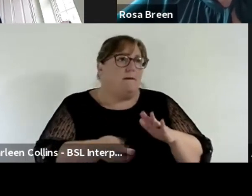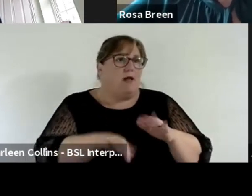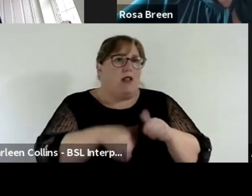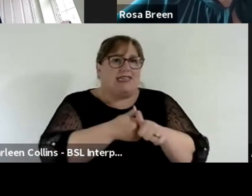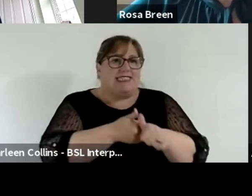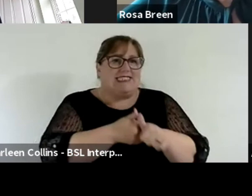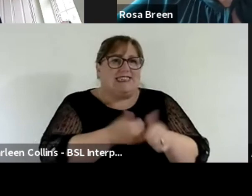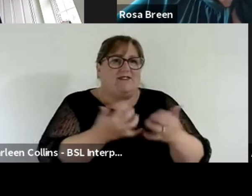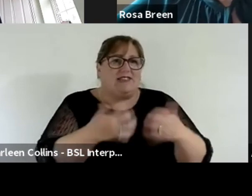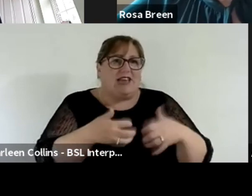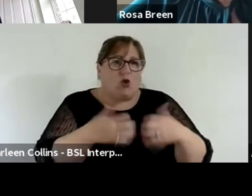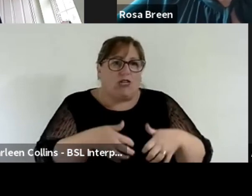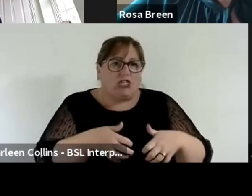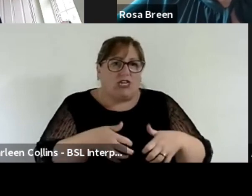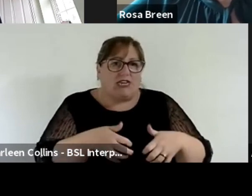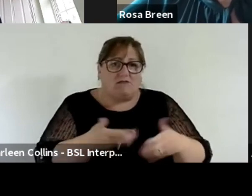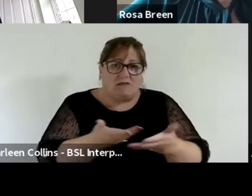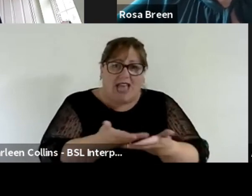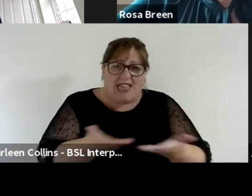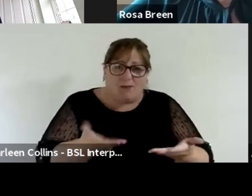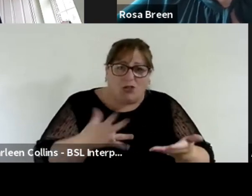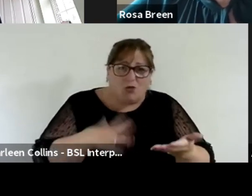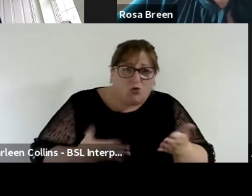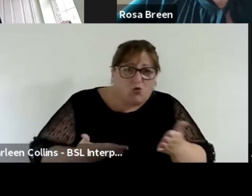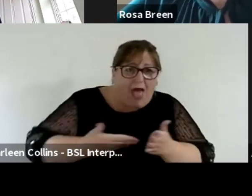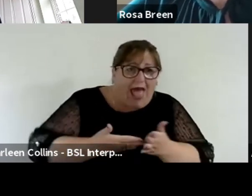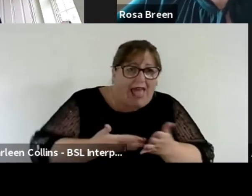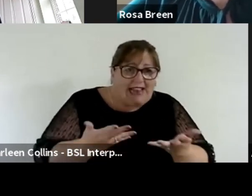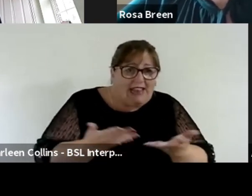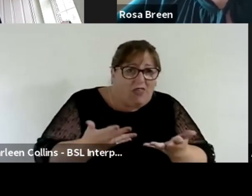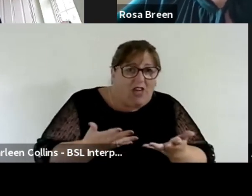support systems like access to work as well as what an employer can also offer directly to that individual once they have started.